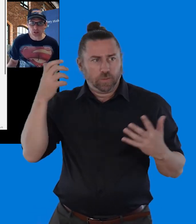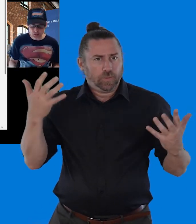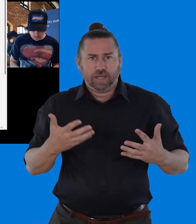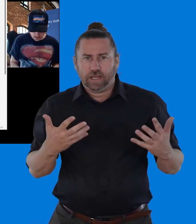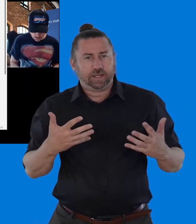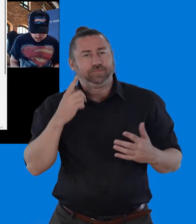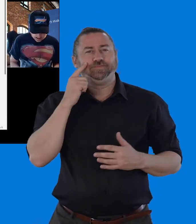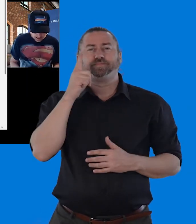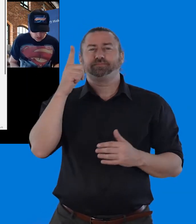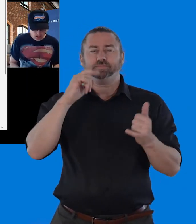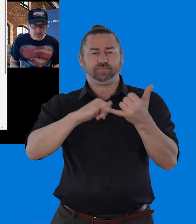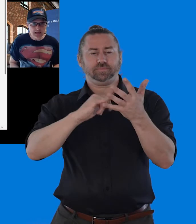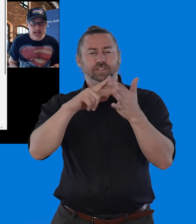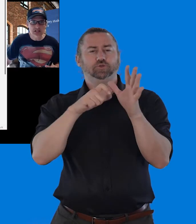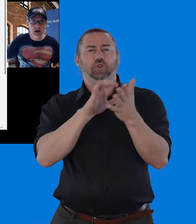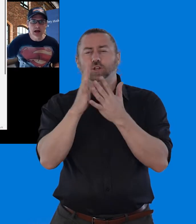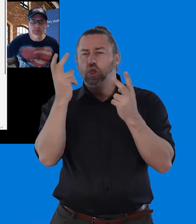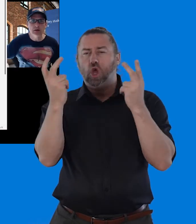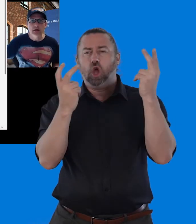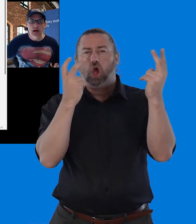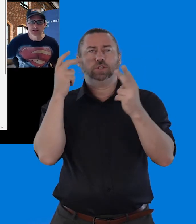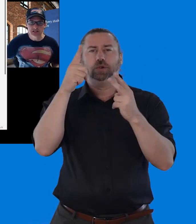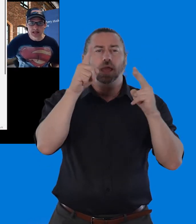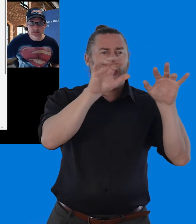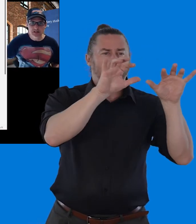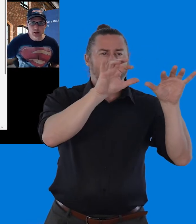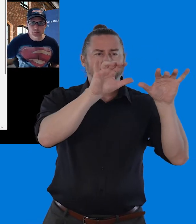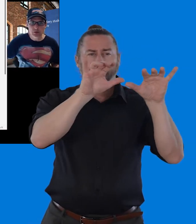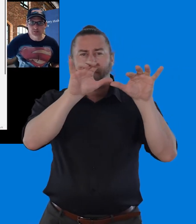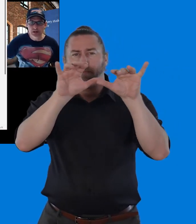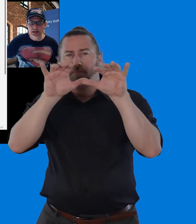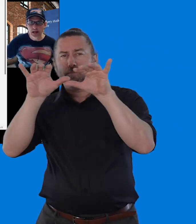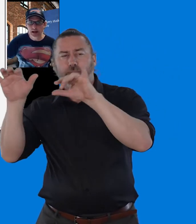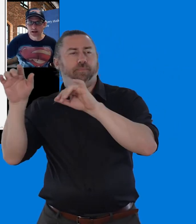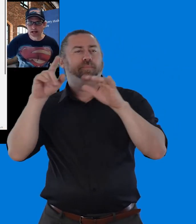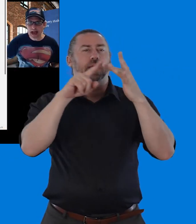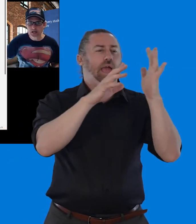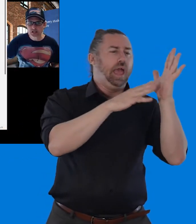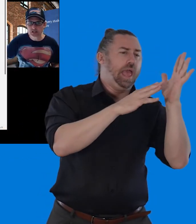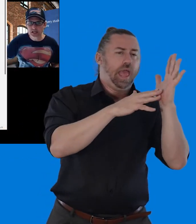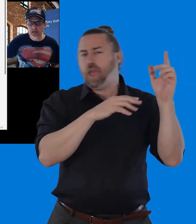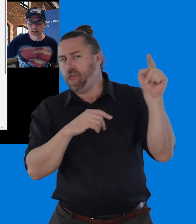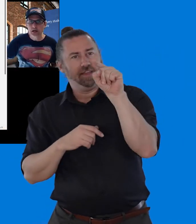the search button and you can start to type. As I start to type Immersive Reader and under actions here,